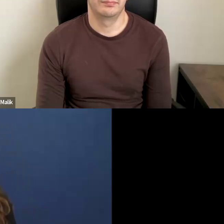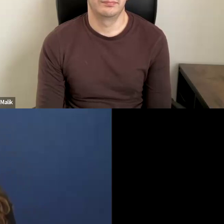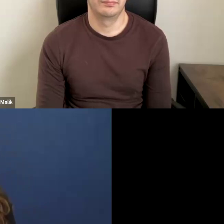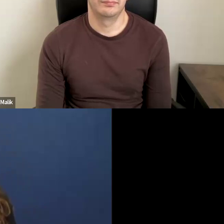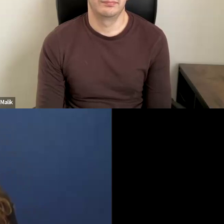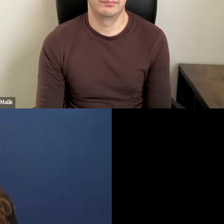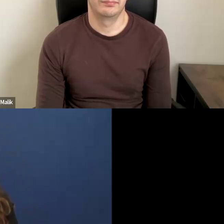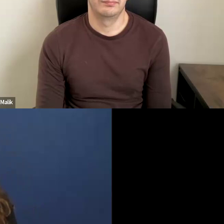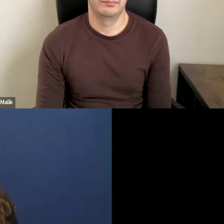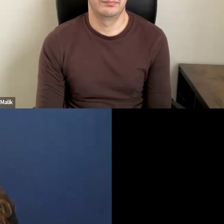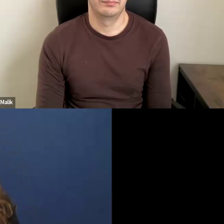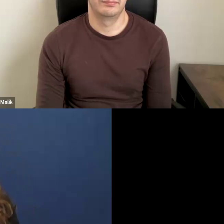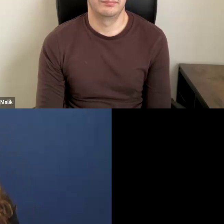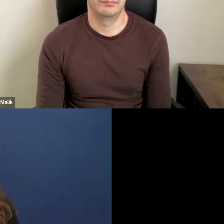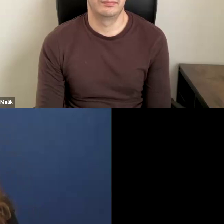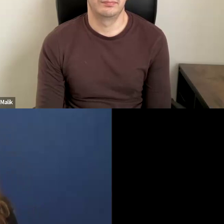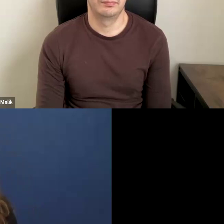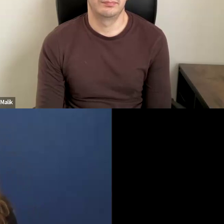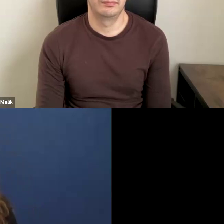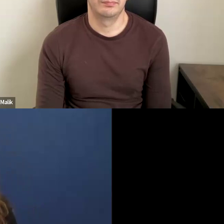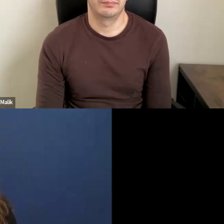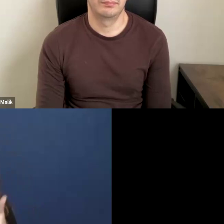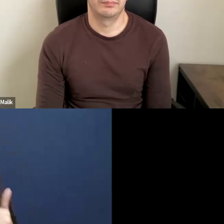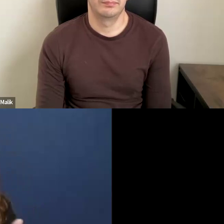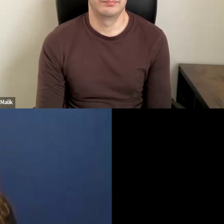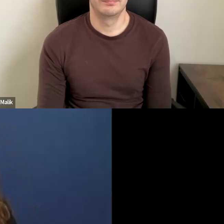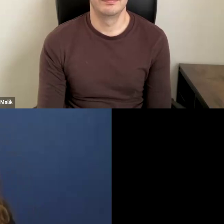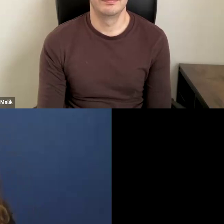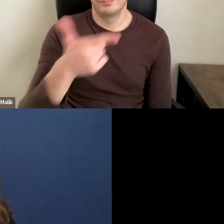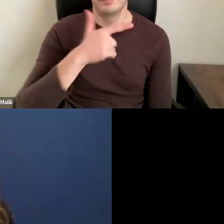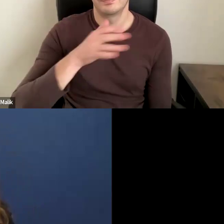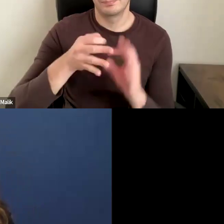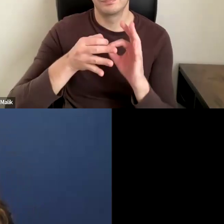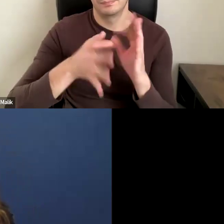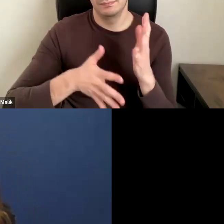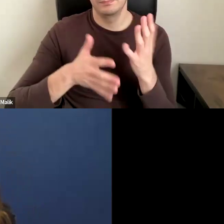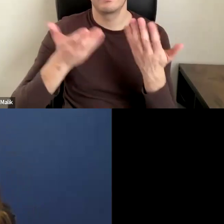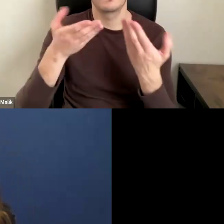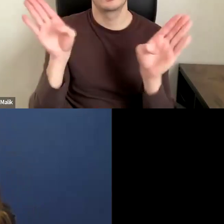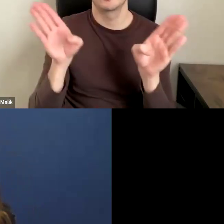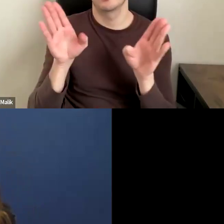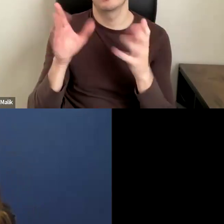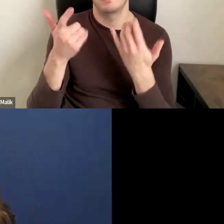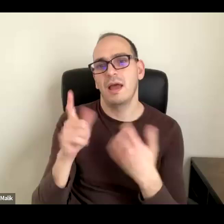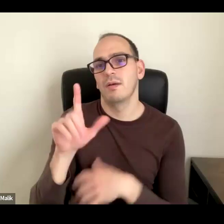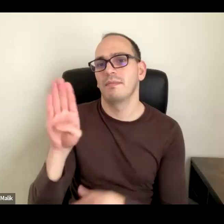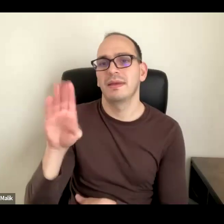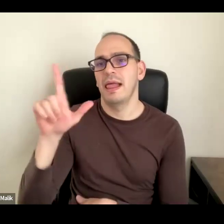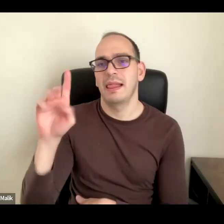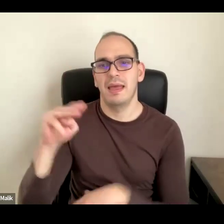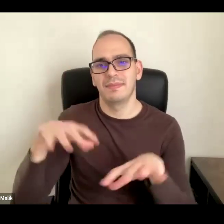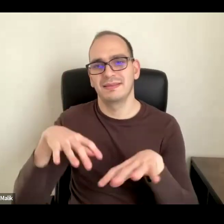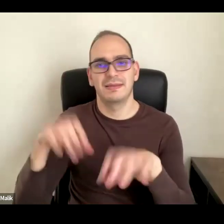be referrals there right the general land office is now the BLM has inherited that responsibility